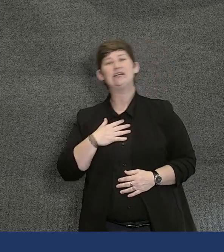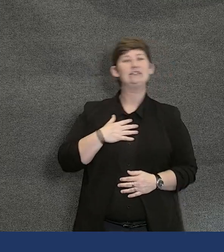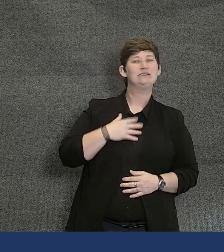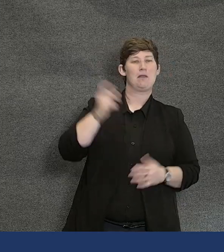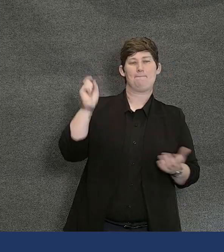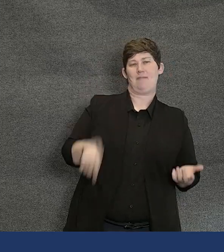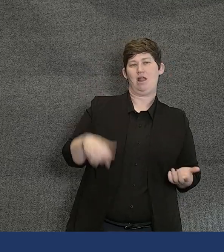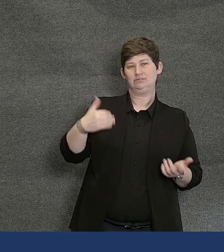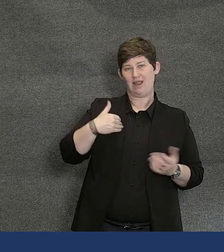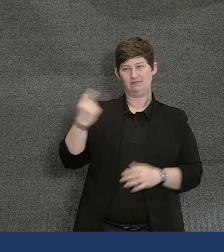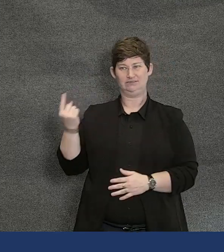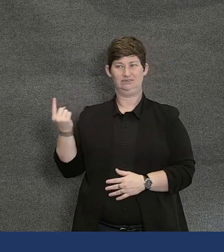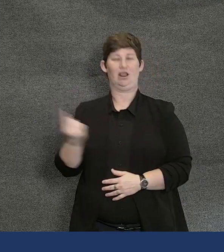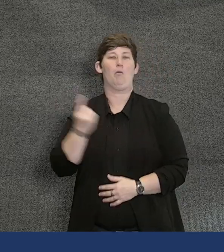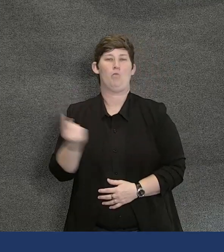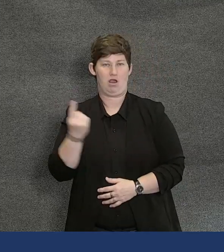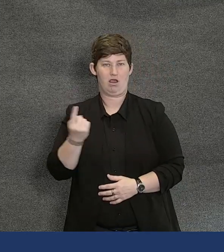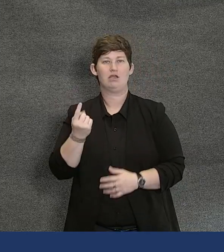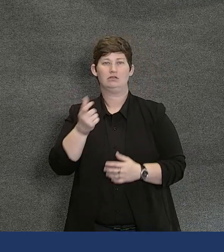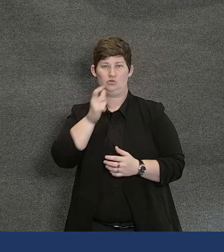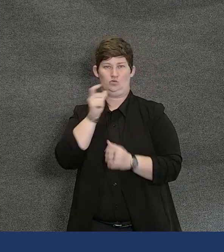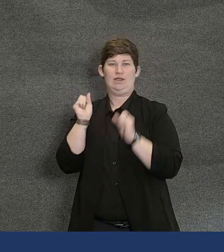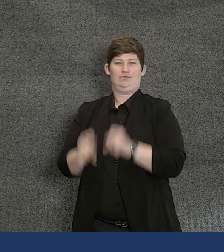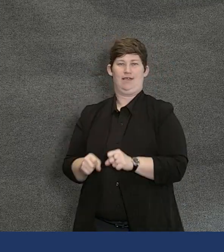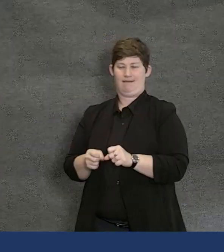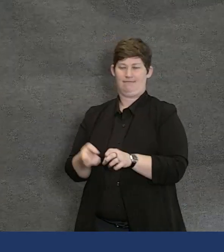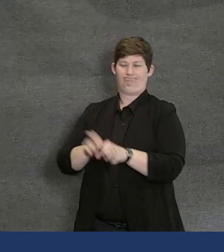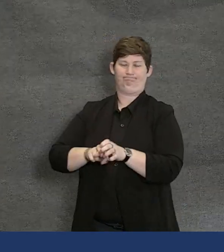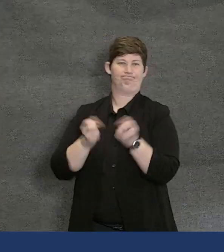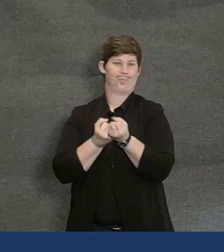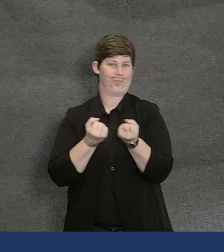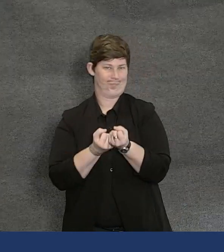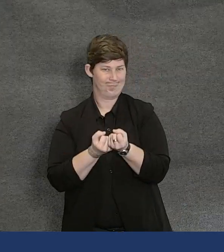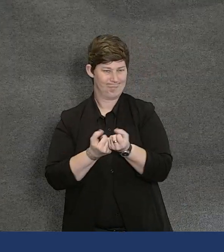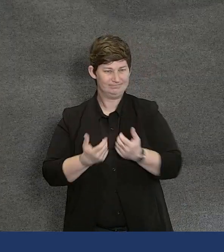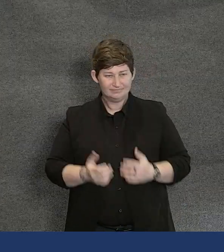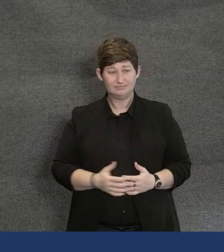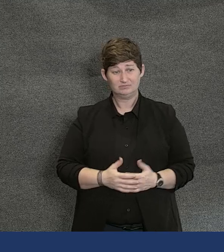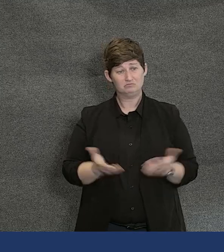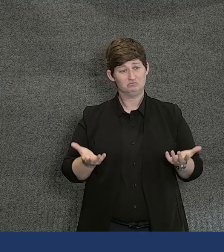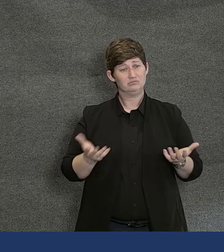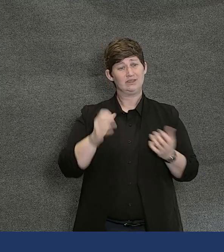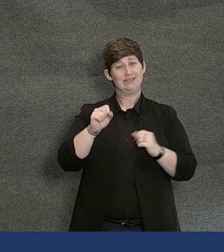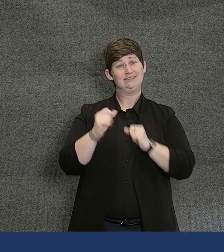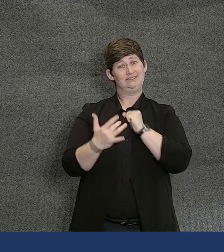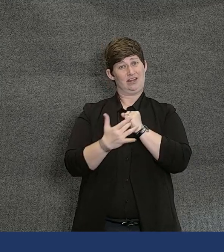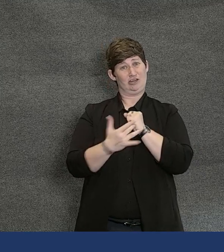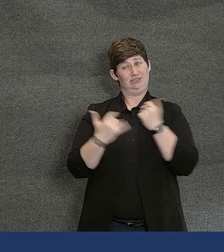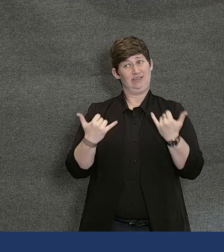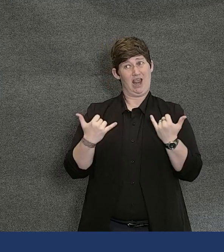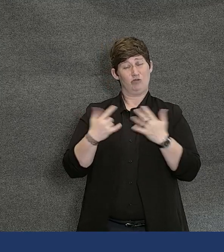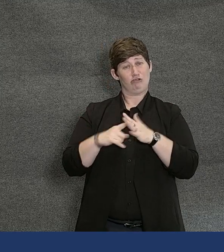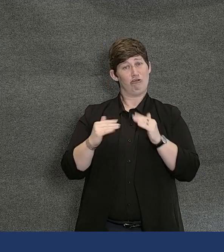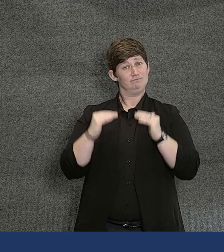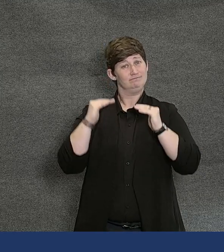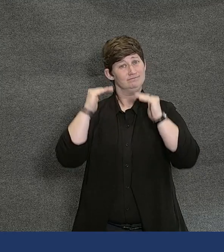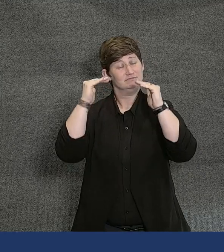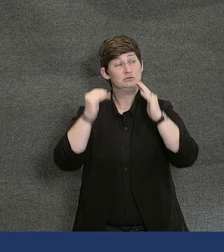but there's a lot of promising technology advancements happening at the same time. Sometimes it feels--